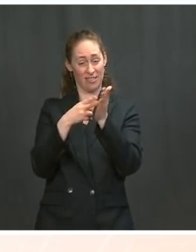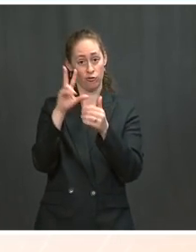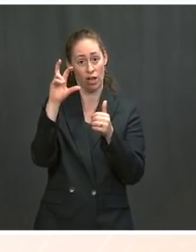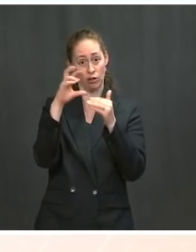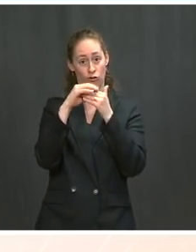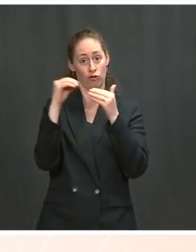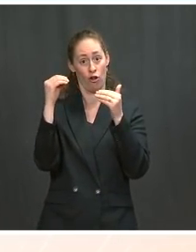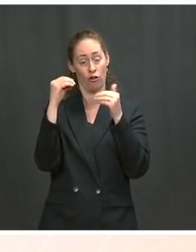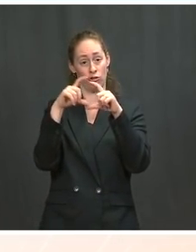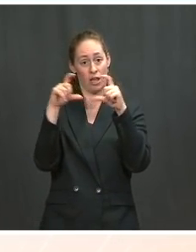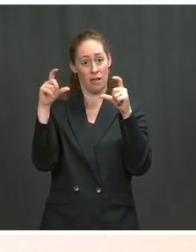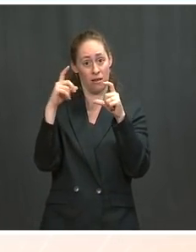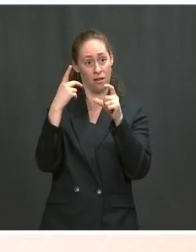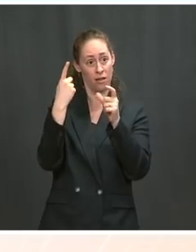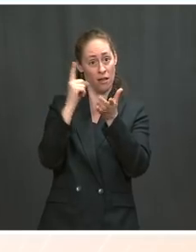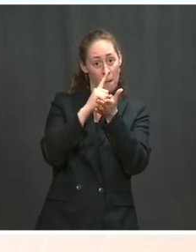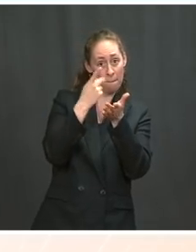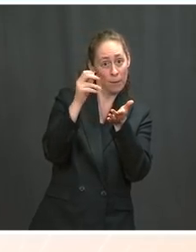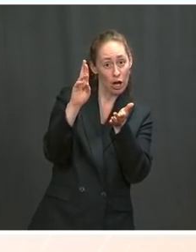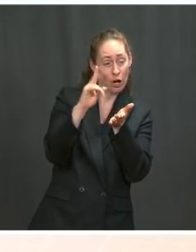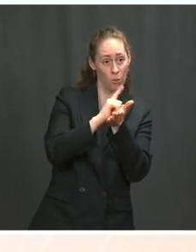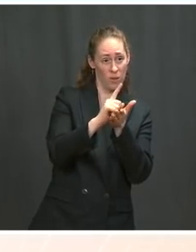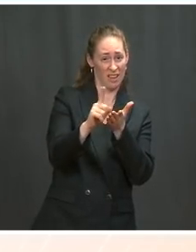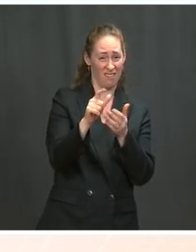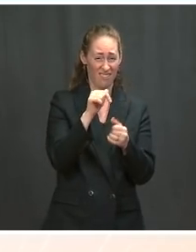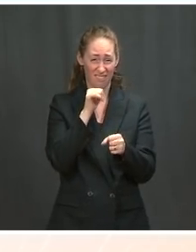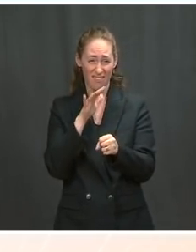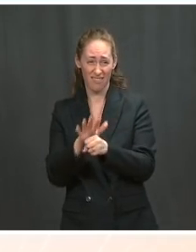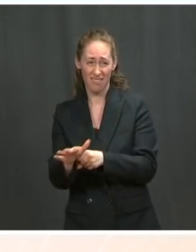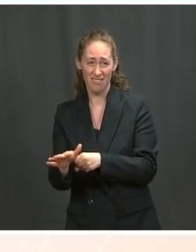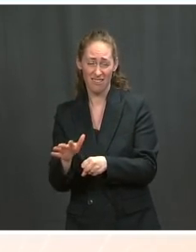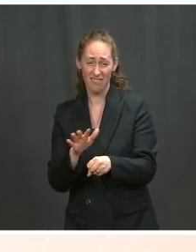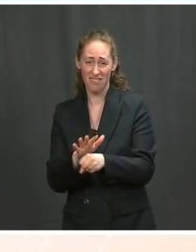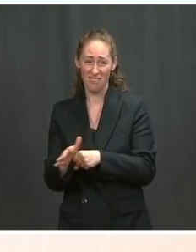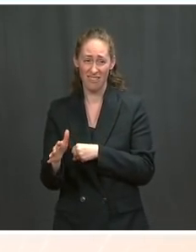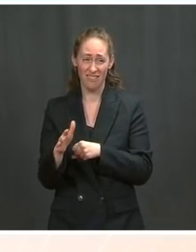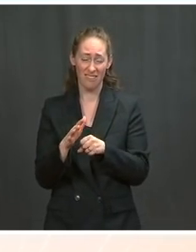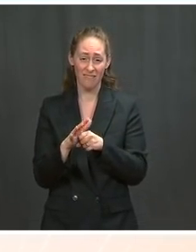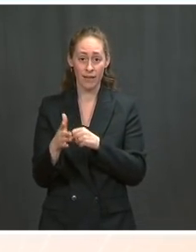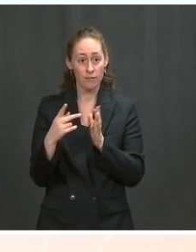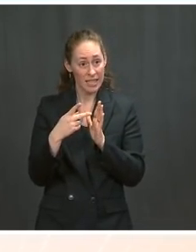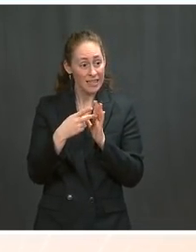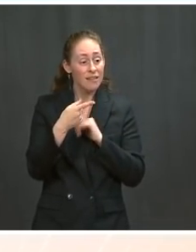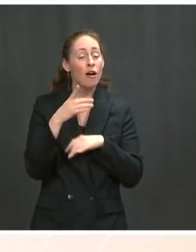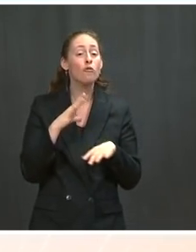because what we've seen in the data is that the actual issues at play here are the pandemic